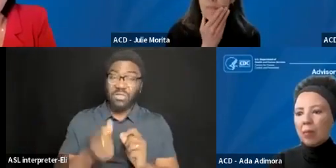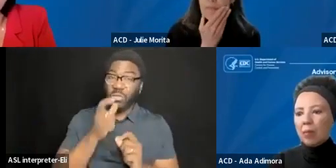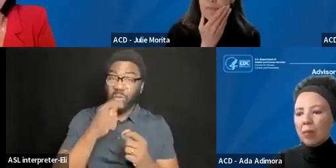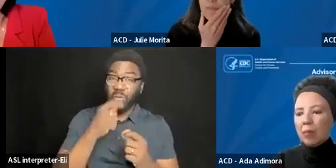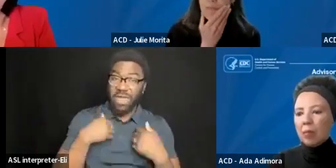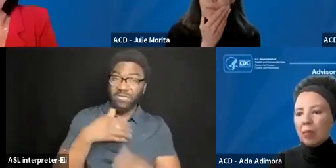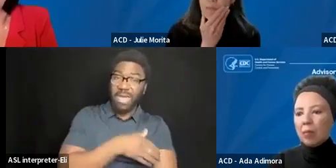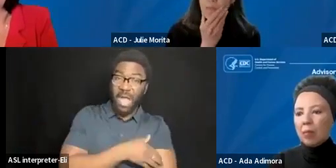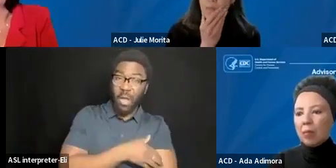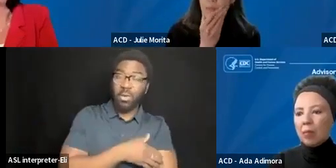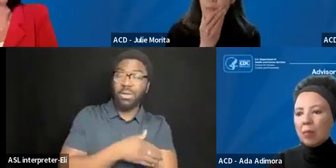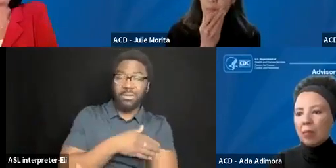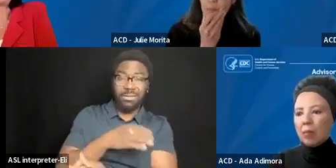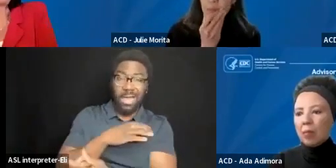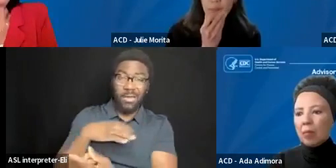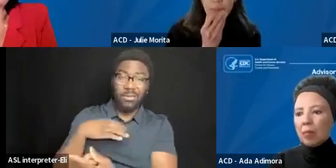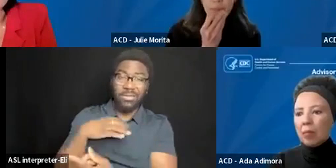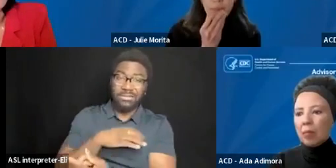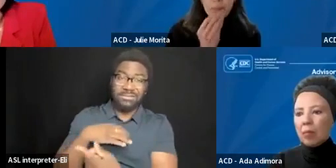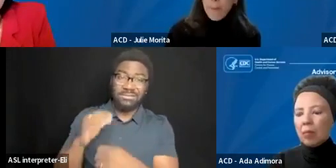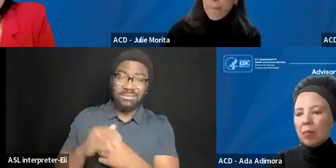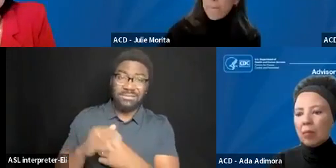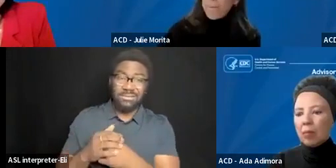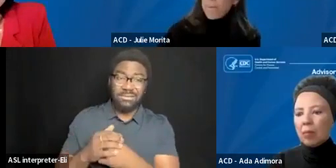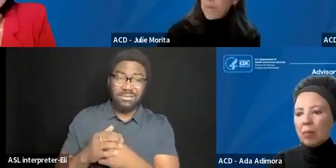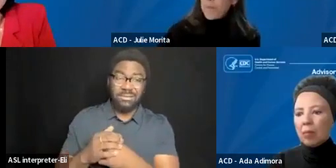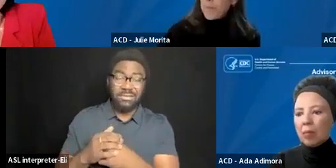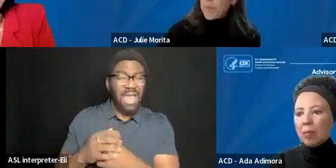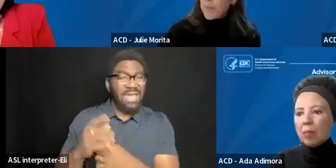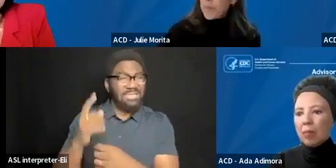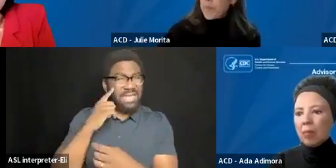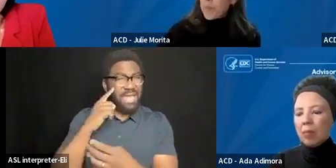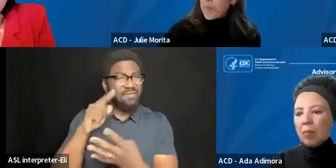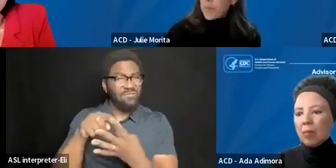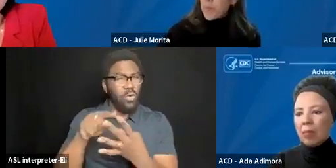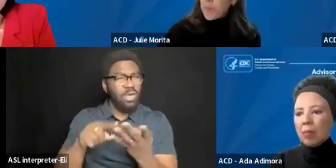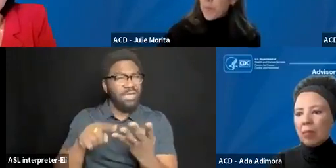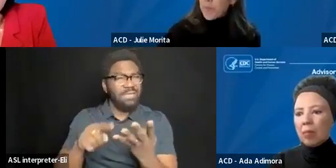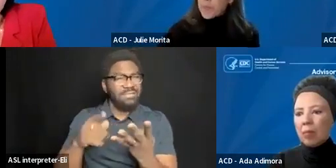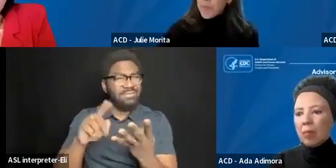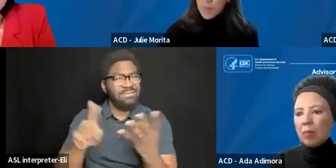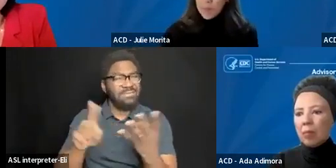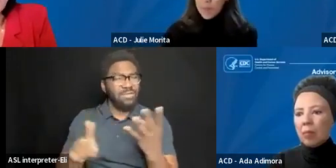And maybe I would put them in probably four buckets. There are probably more, but four big buckets.